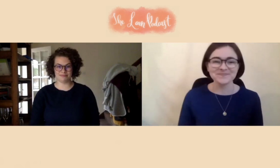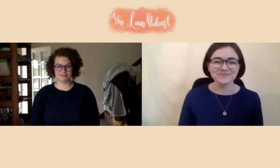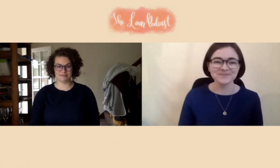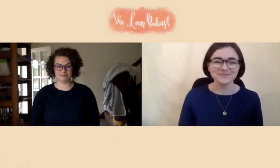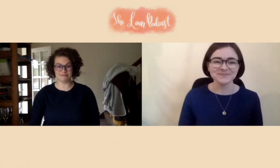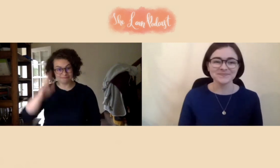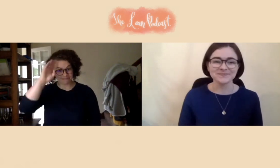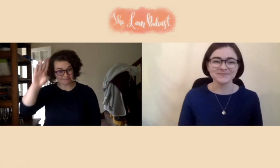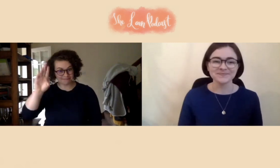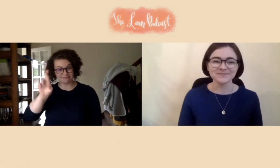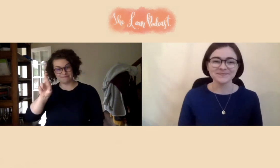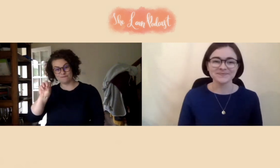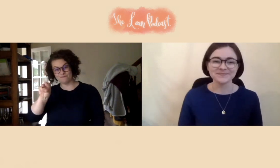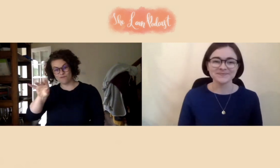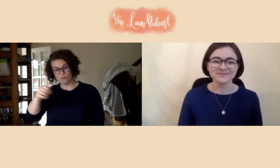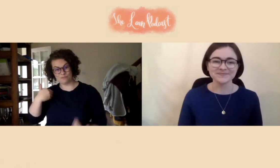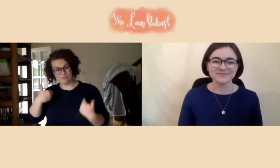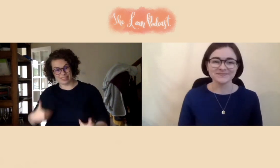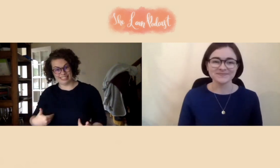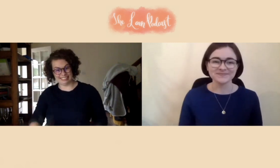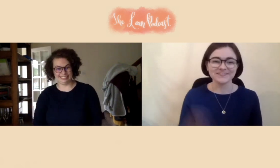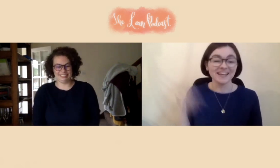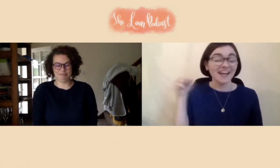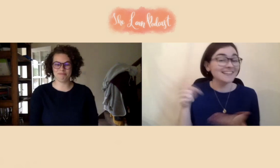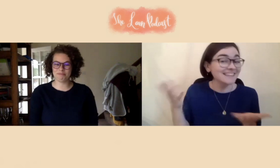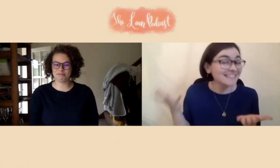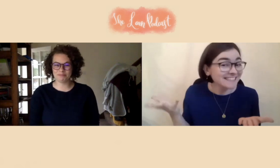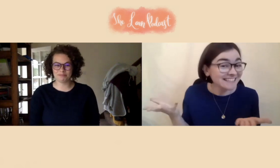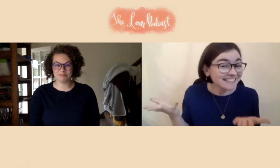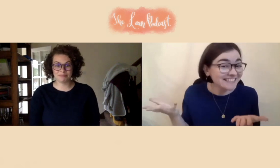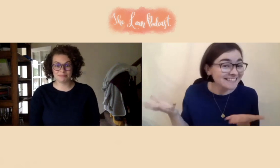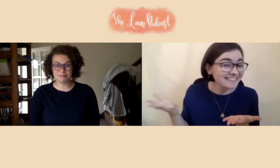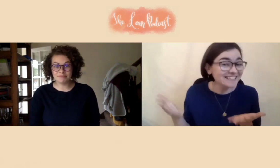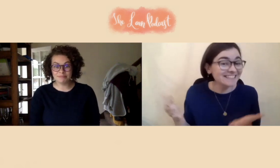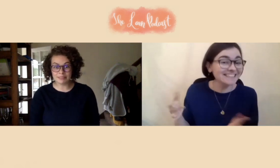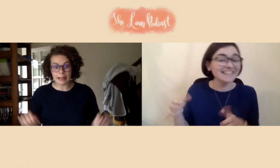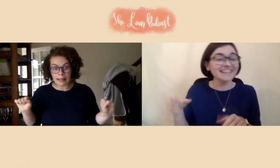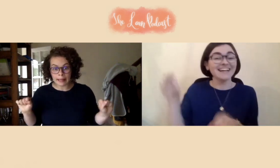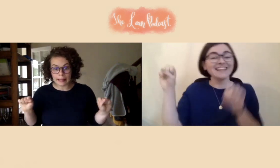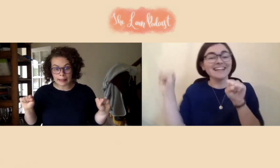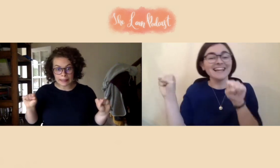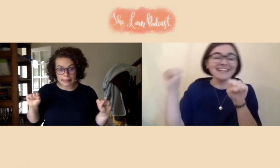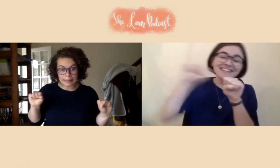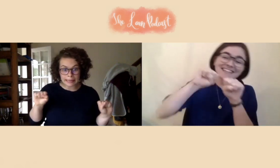And this is The Lean Be doo